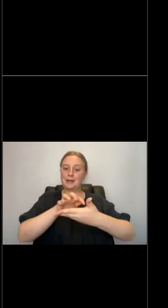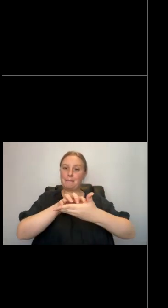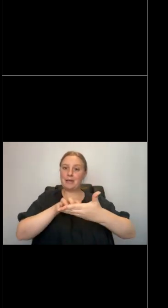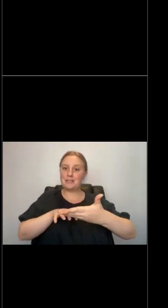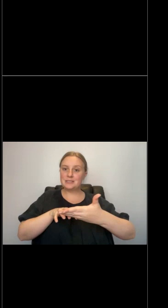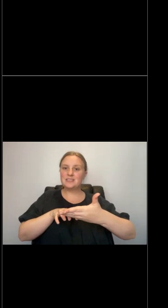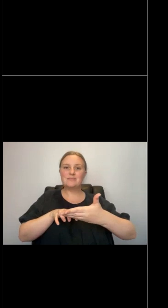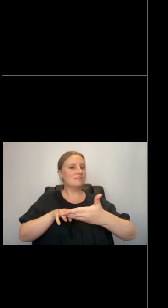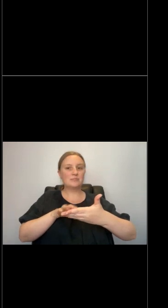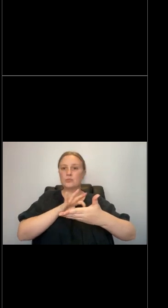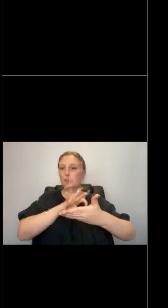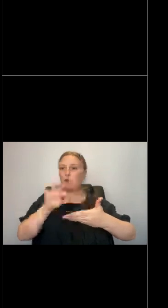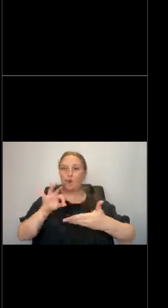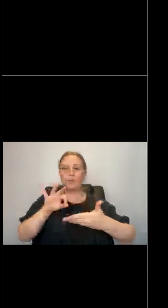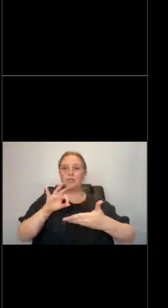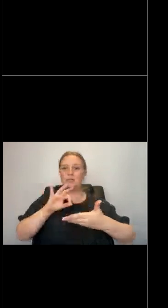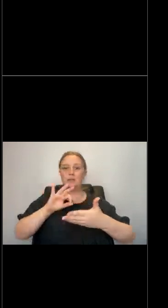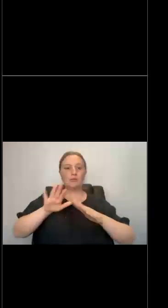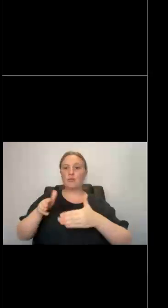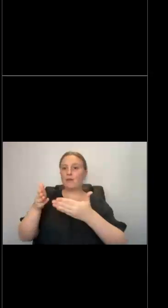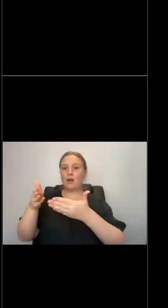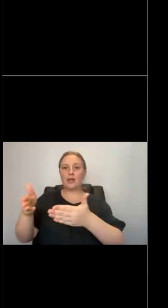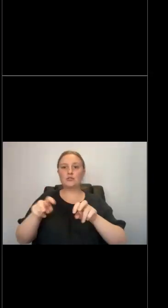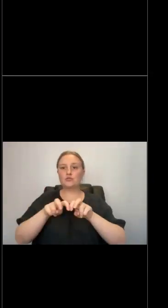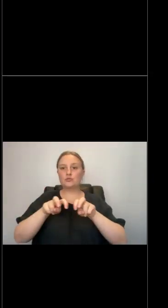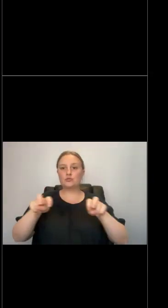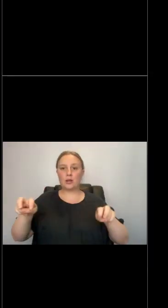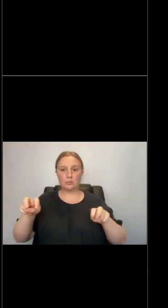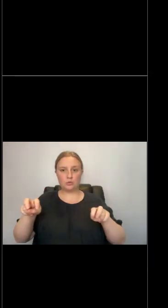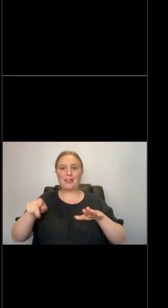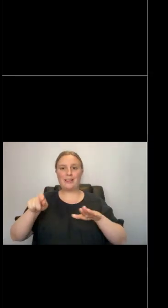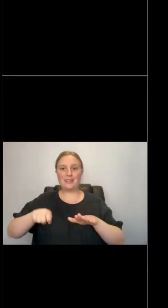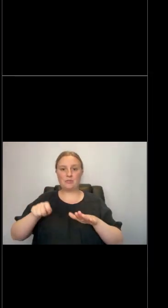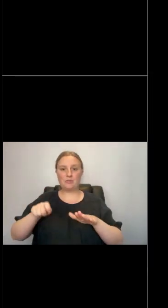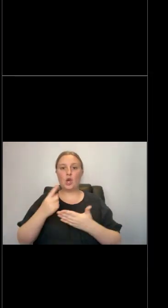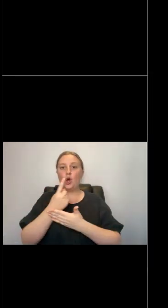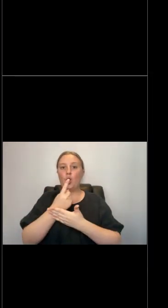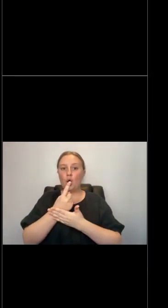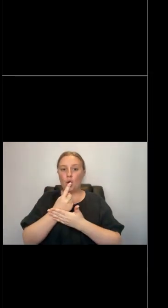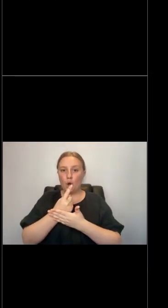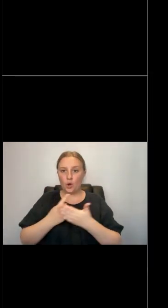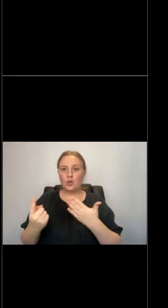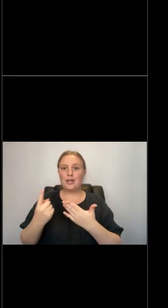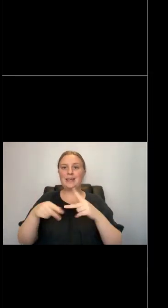the subject of tribunal hearings unless commission has been given to do so.